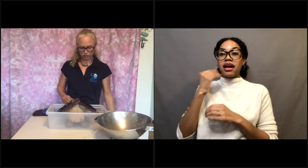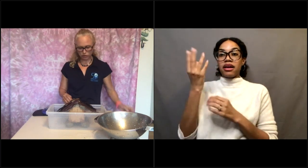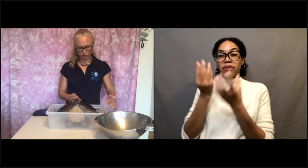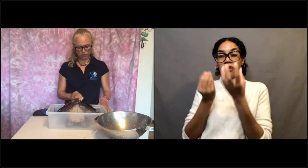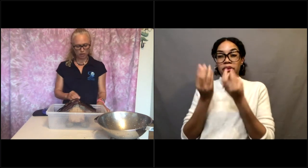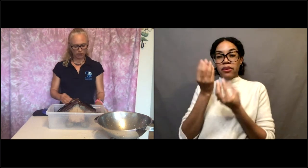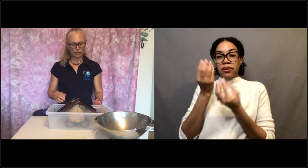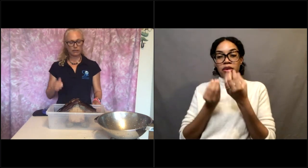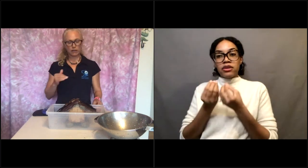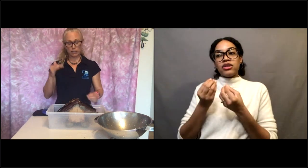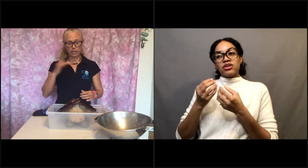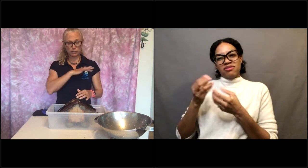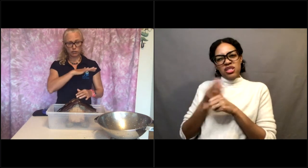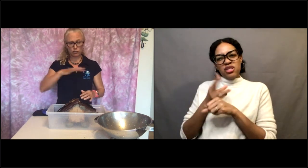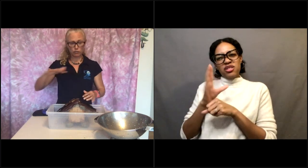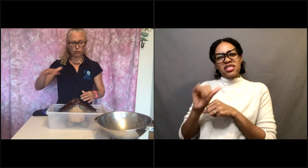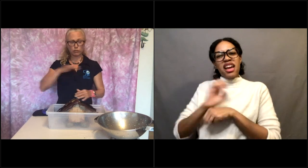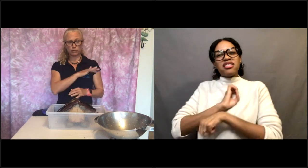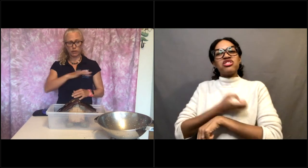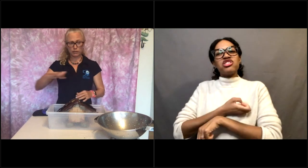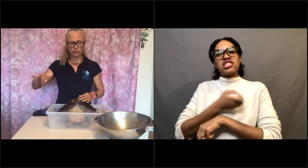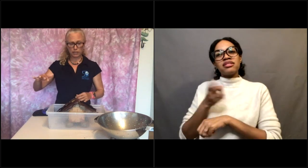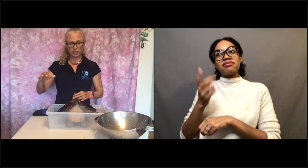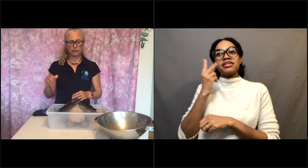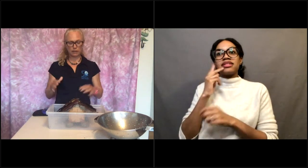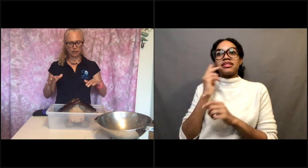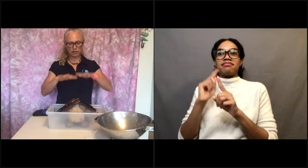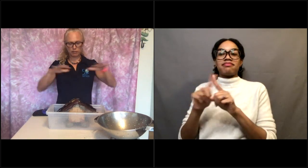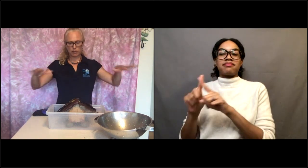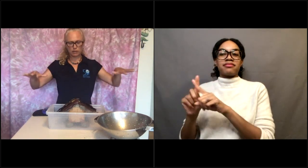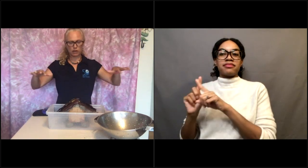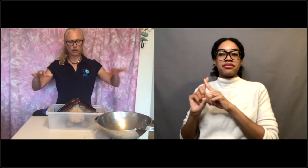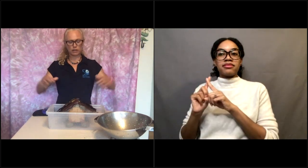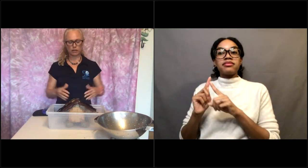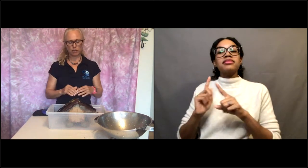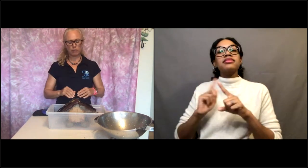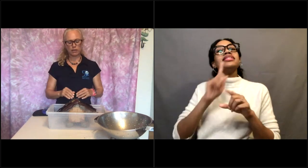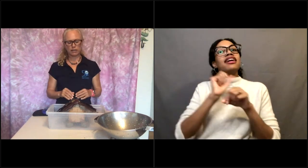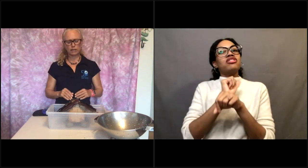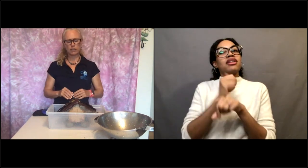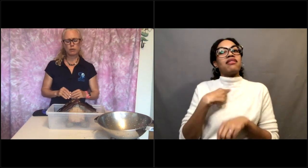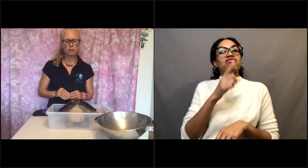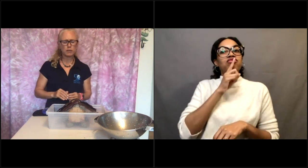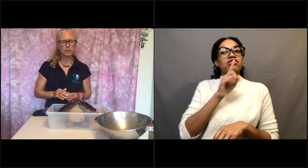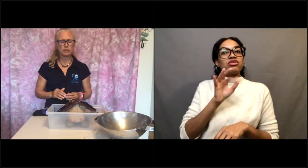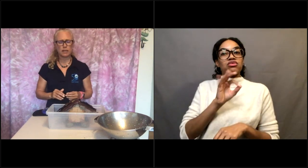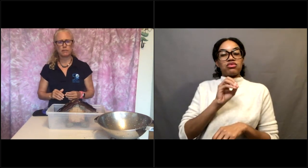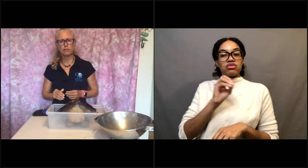So like in that case, there's a real roof underneath and then they've made the garden on top. And I think it's probably the same